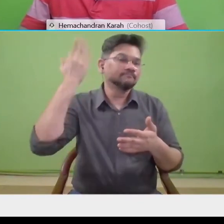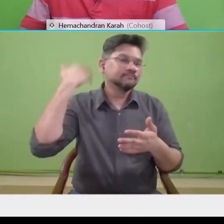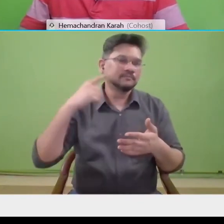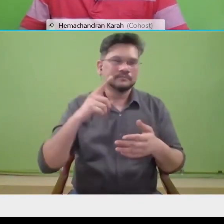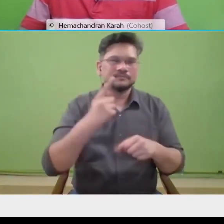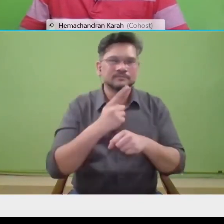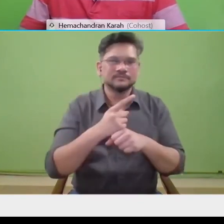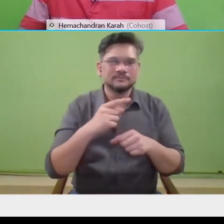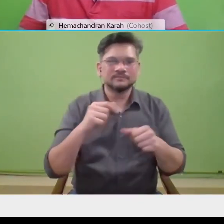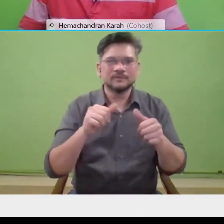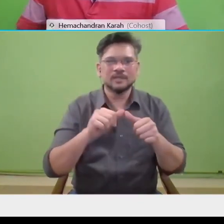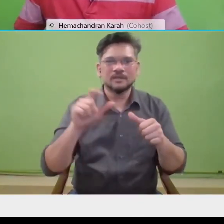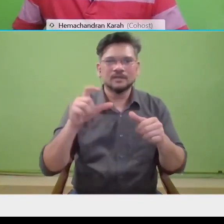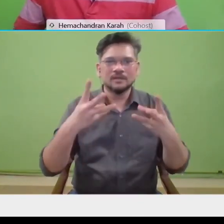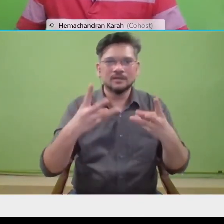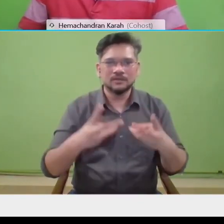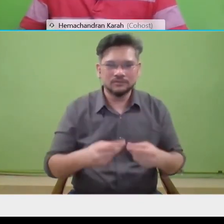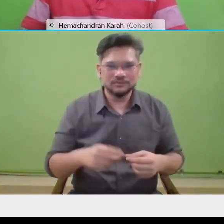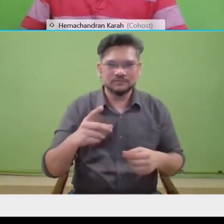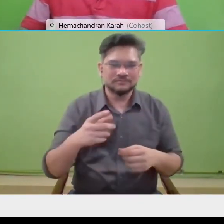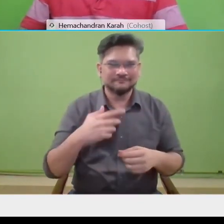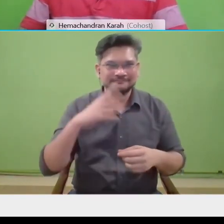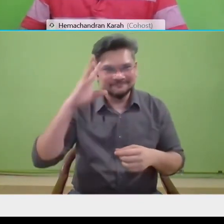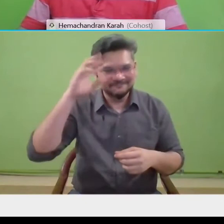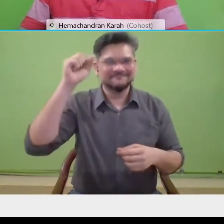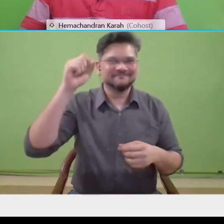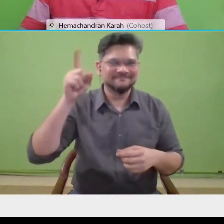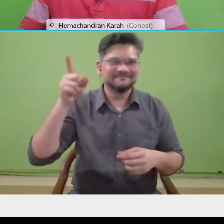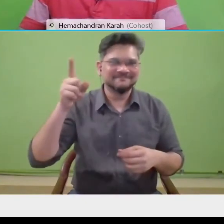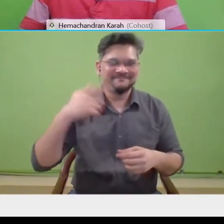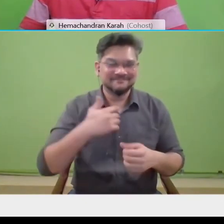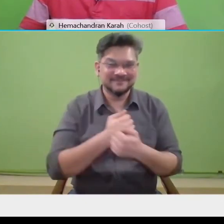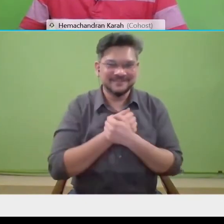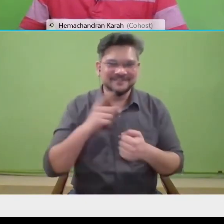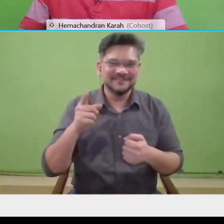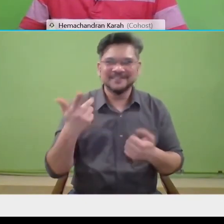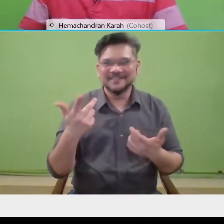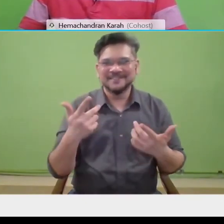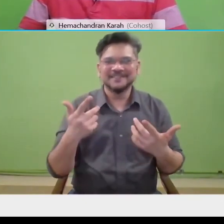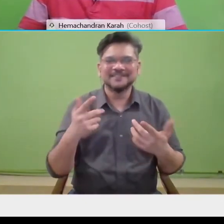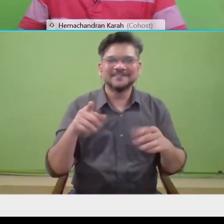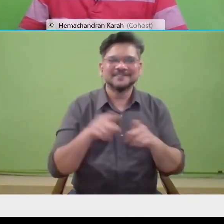very fondly now I am just giving A different kind of note on accessibility